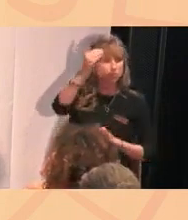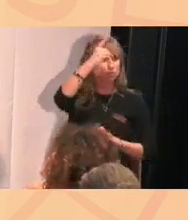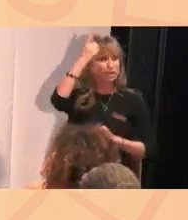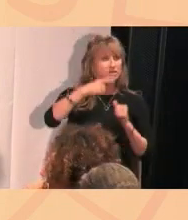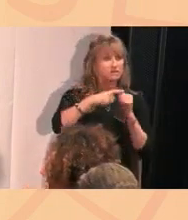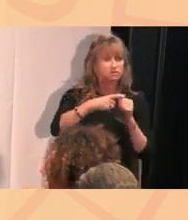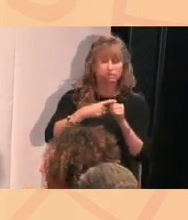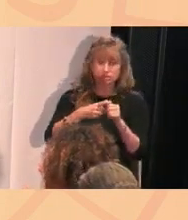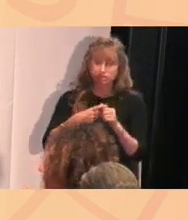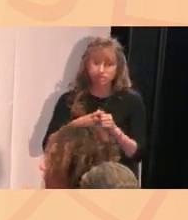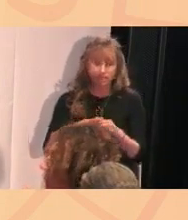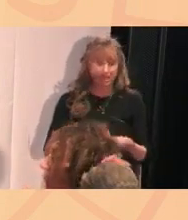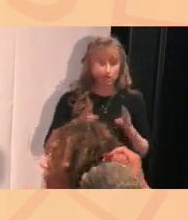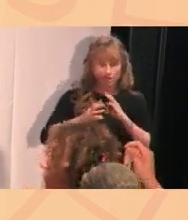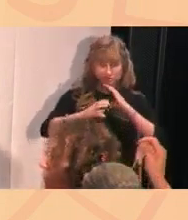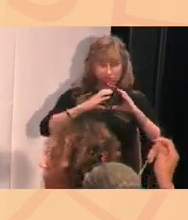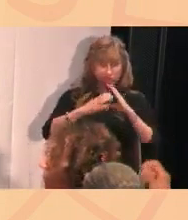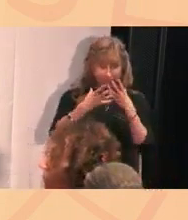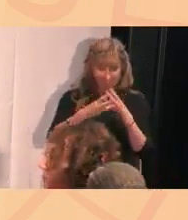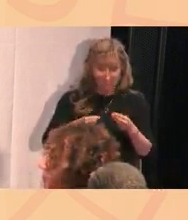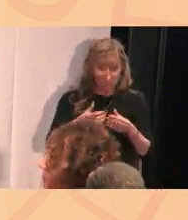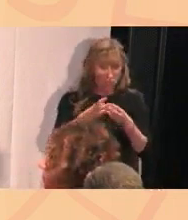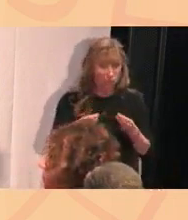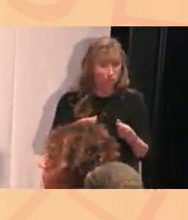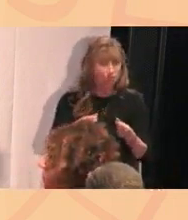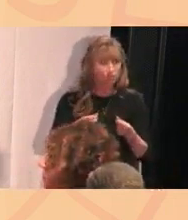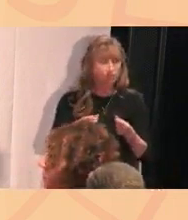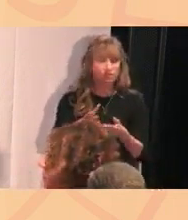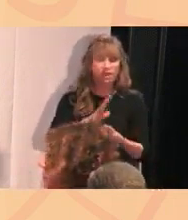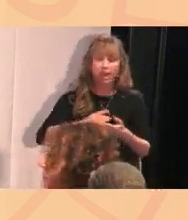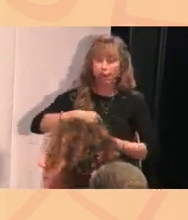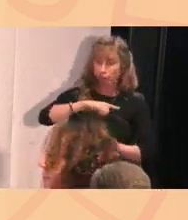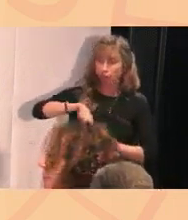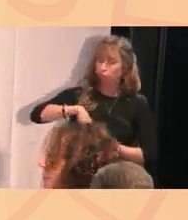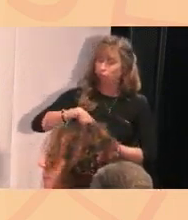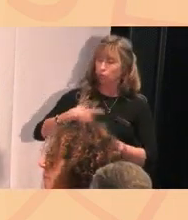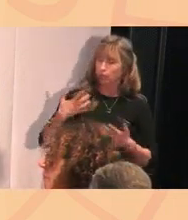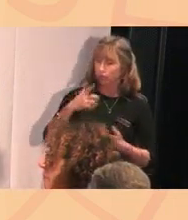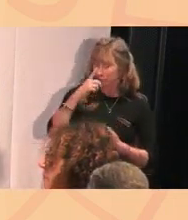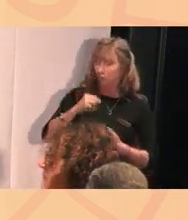documentary that should still be made where our various creative responses